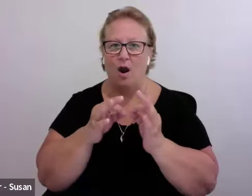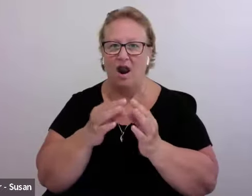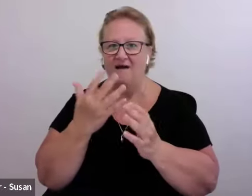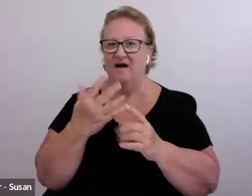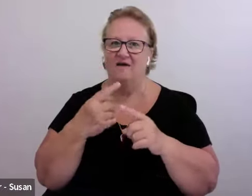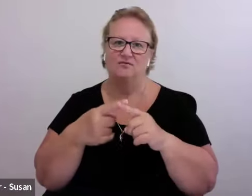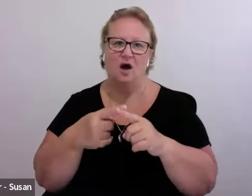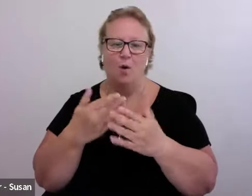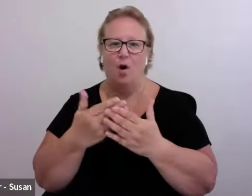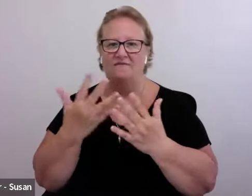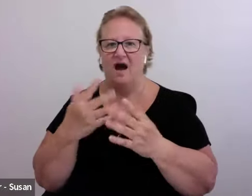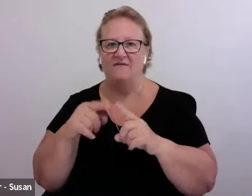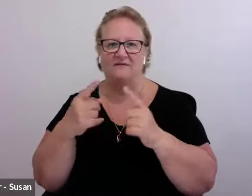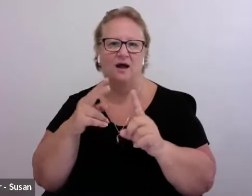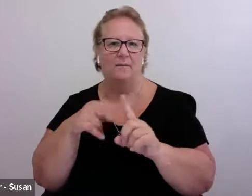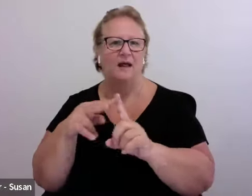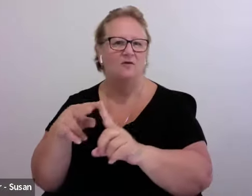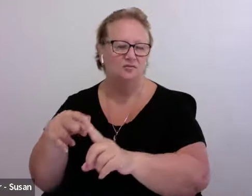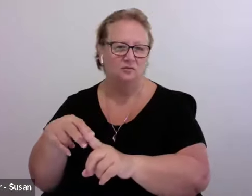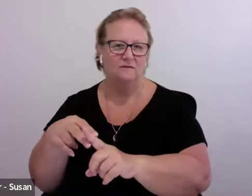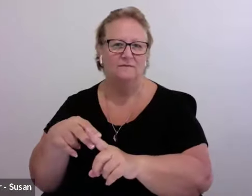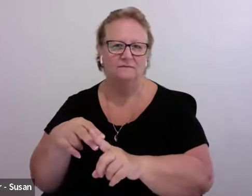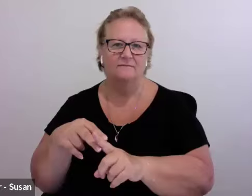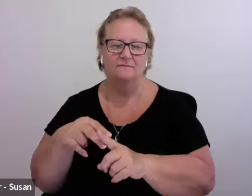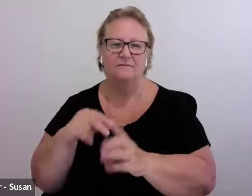questions about risk and whether that's feasible for